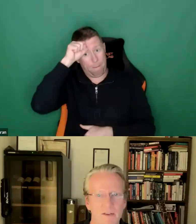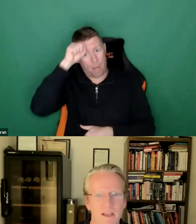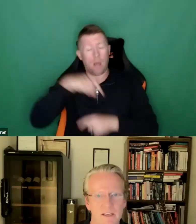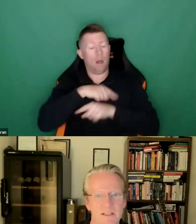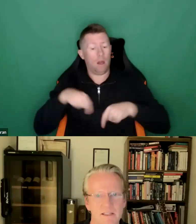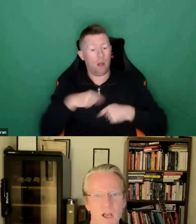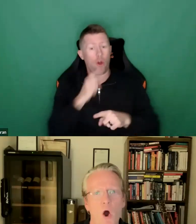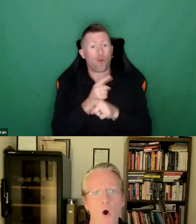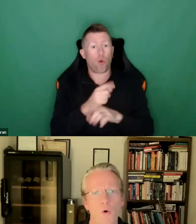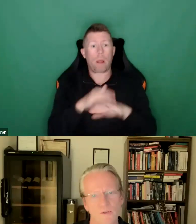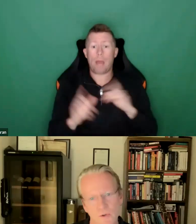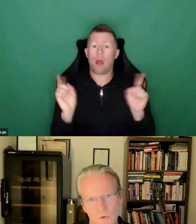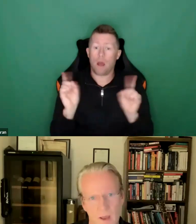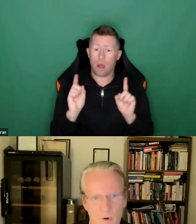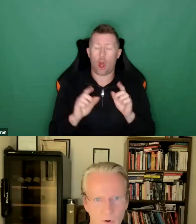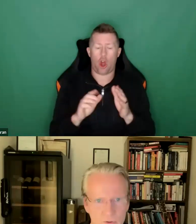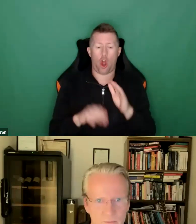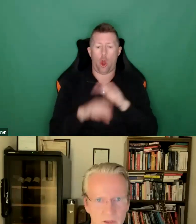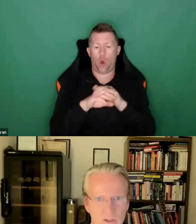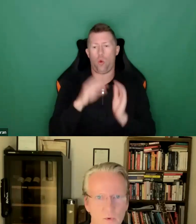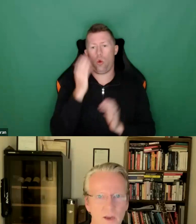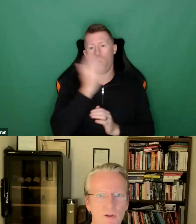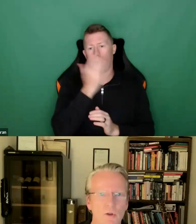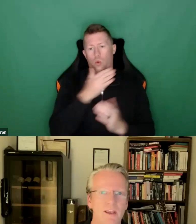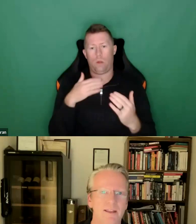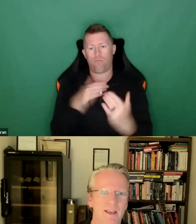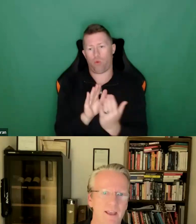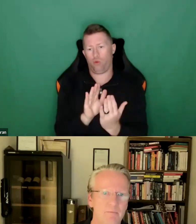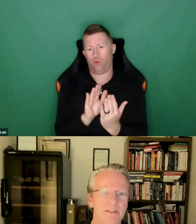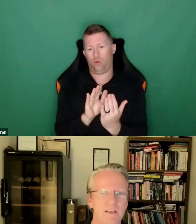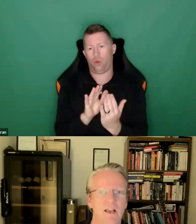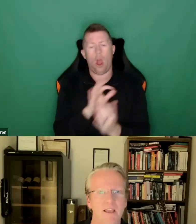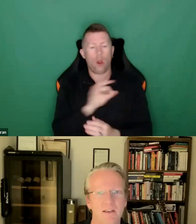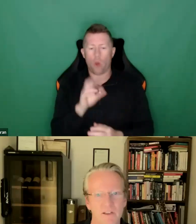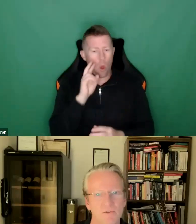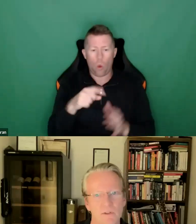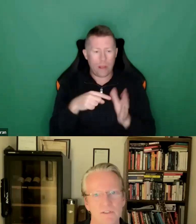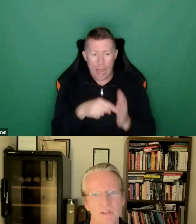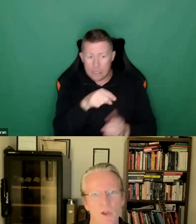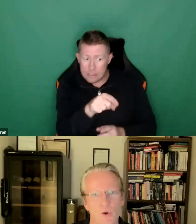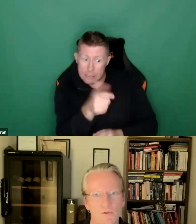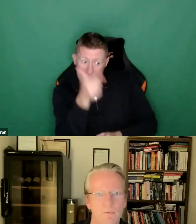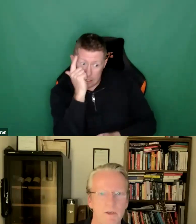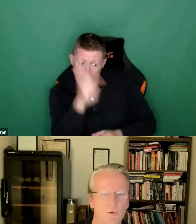How can we expect that the teachers of schools can do more?" The first thing is that we can